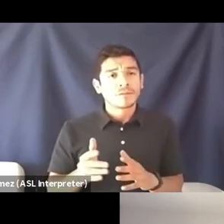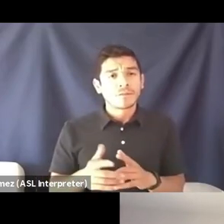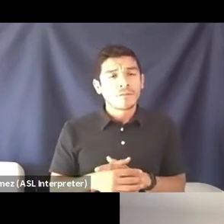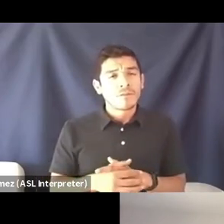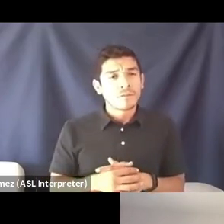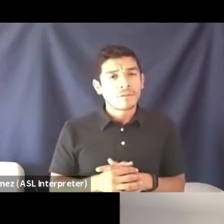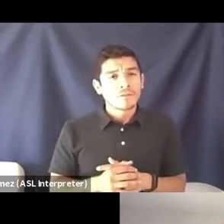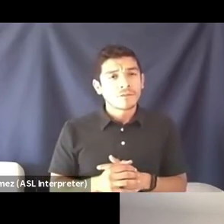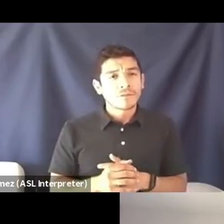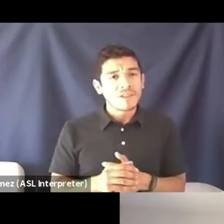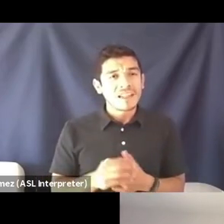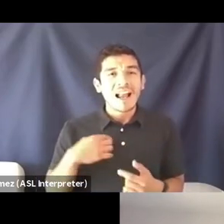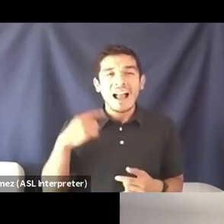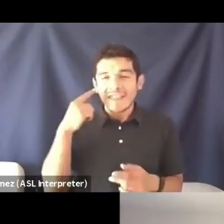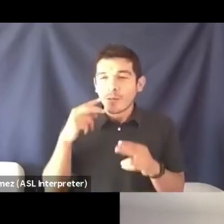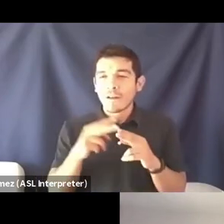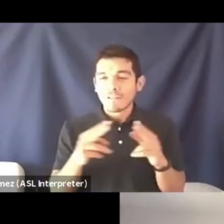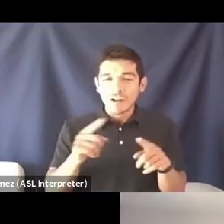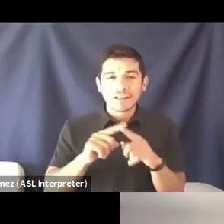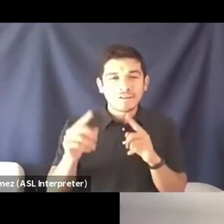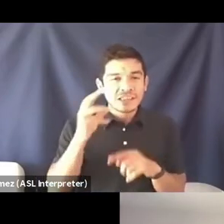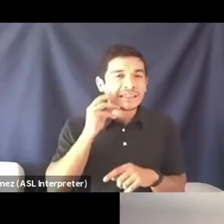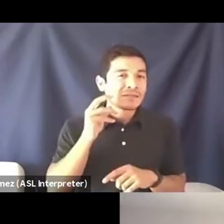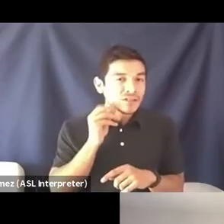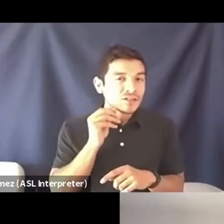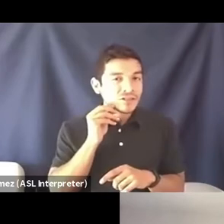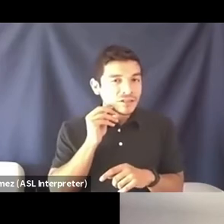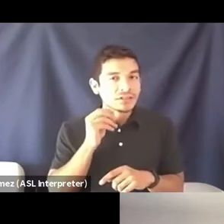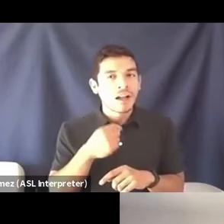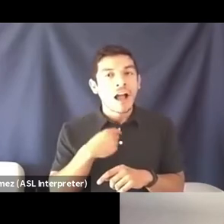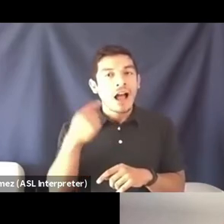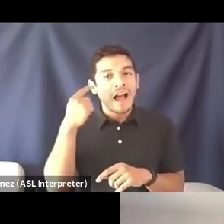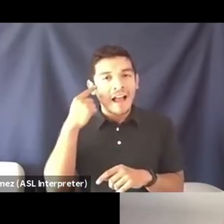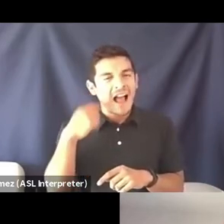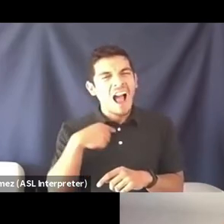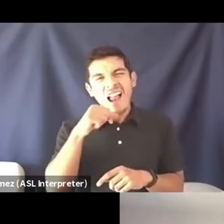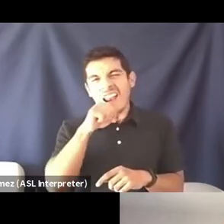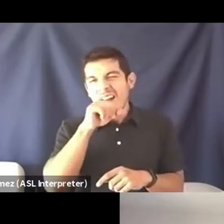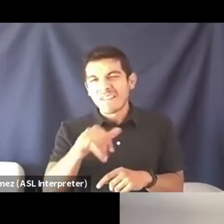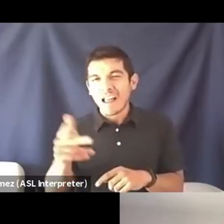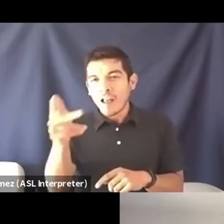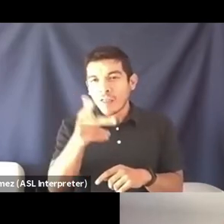I think it would have been a very different experience. And I love that all three of you guys are engaging.